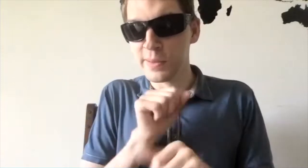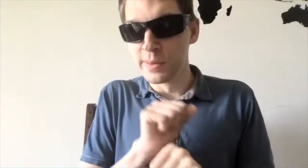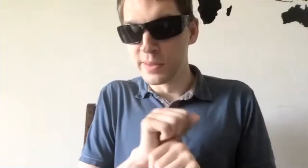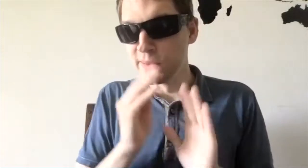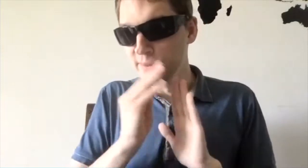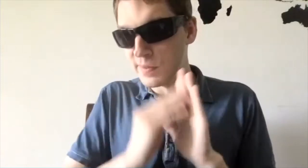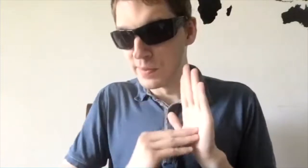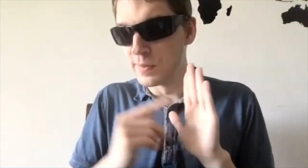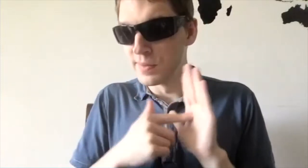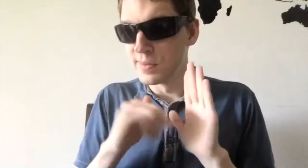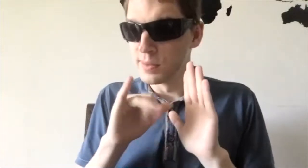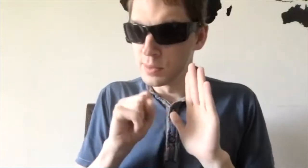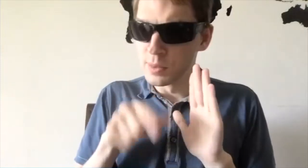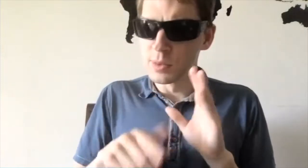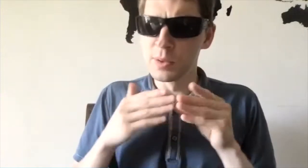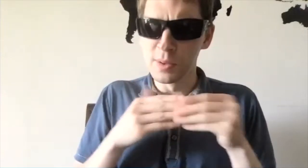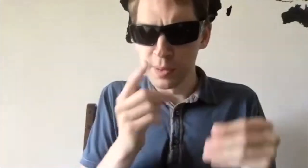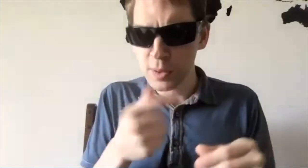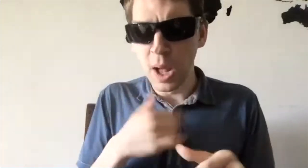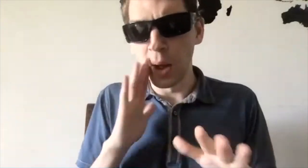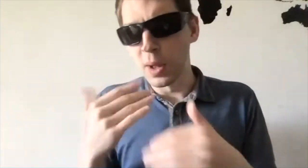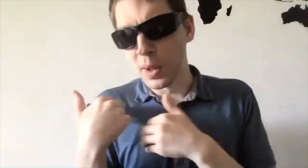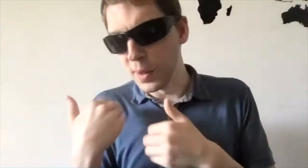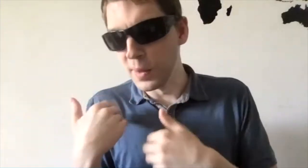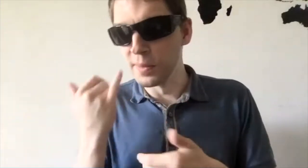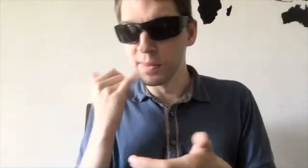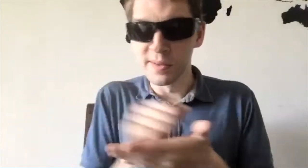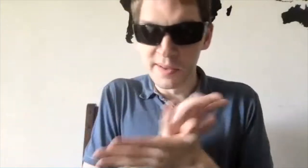For us, again, it's added paperwork. If I want to do anything like that or any